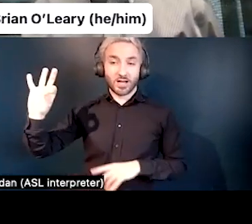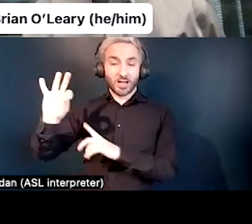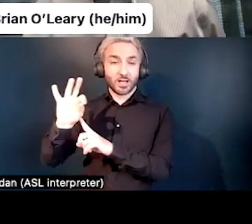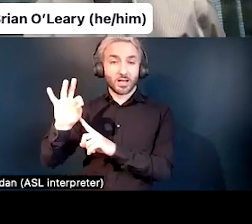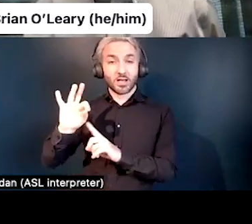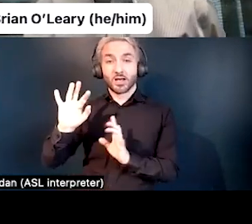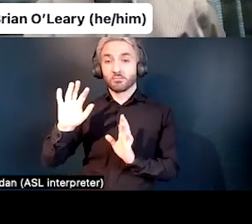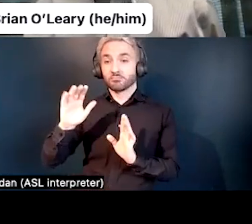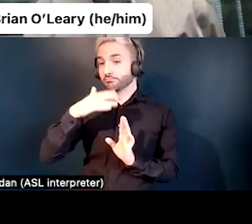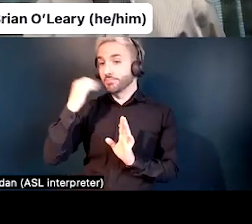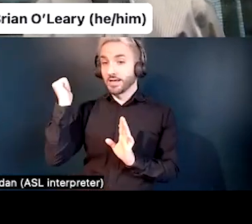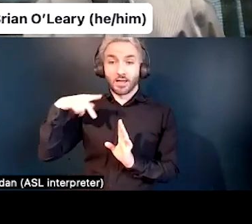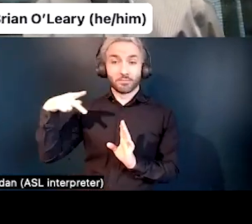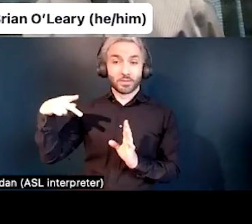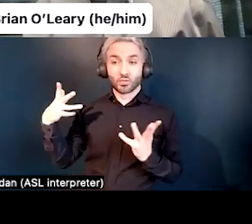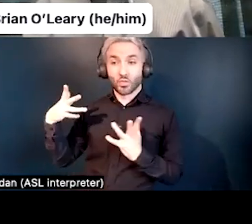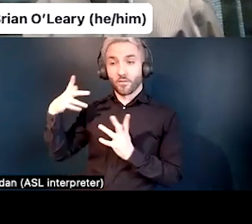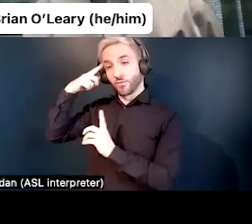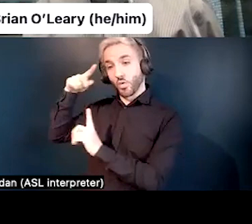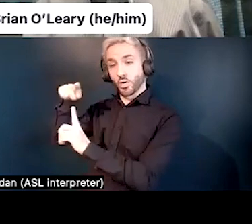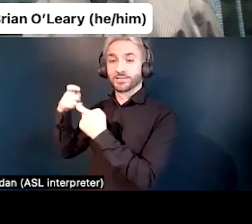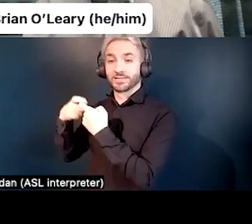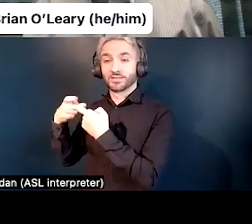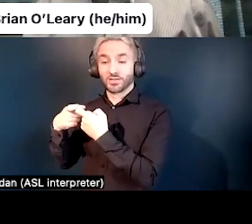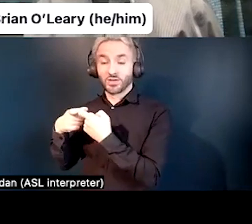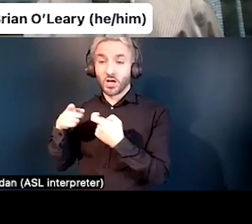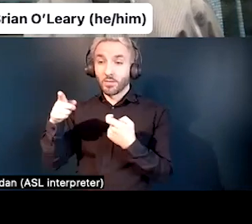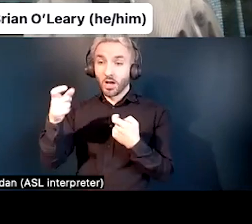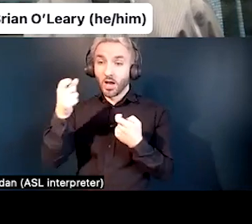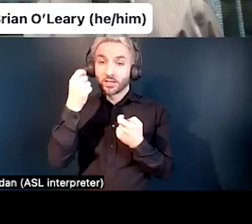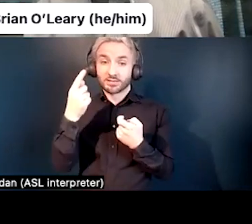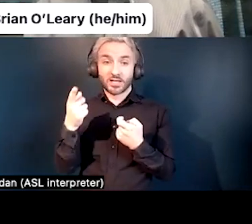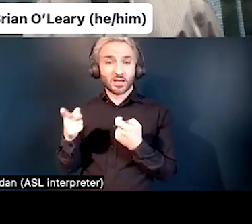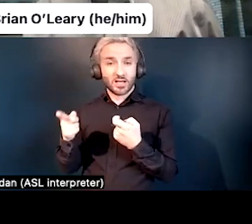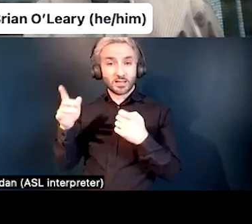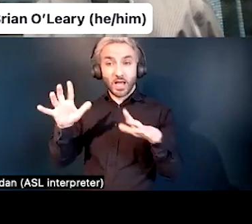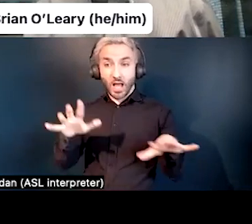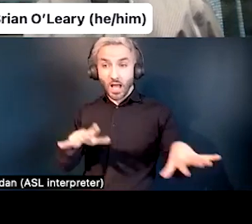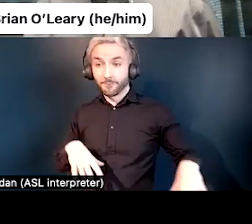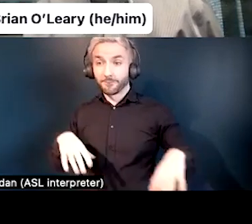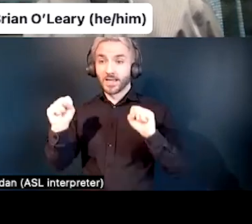products and yet its uptake is still a work in progress. I think we're doing pretty well with